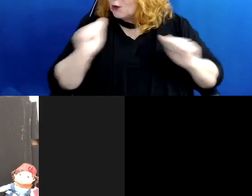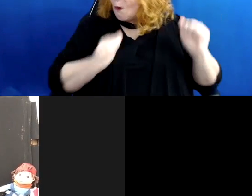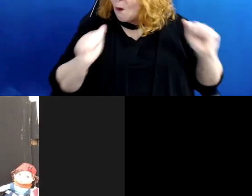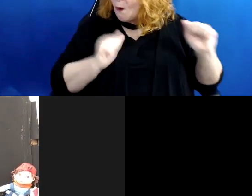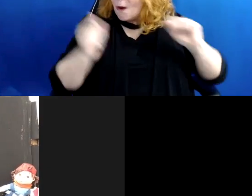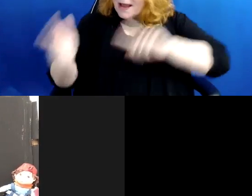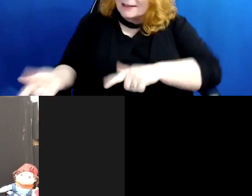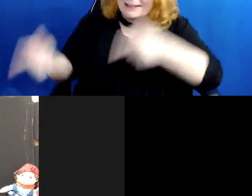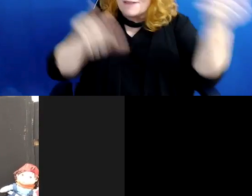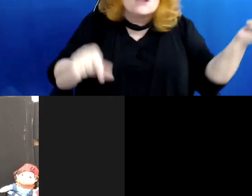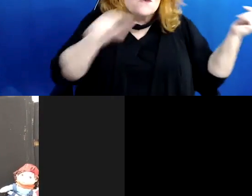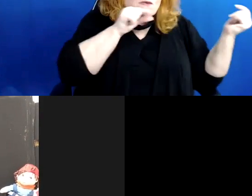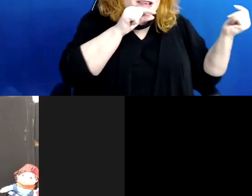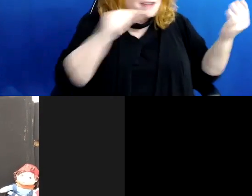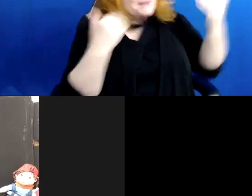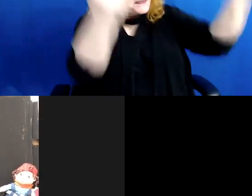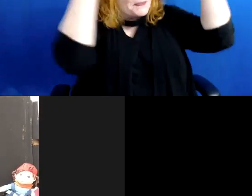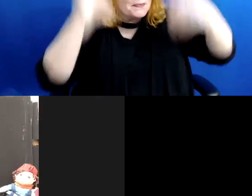I am going to hand it over to Gwyn. Take it away.